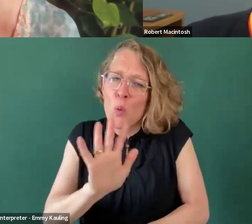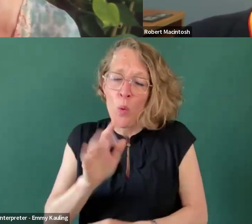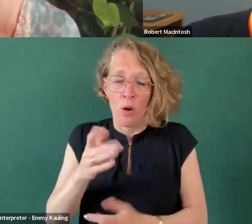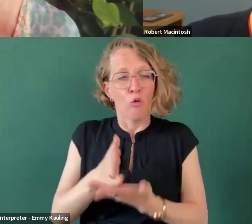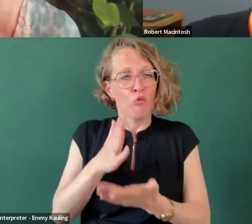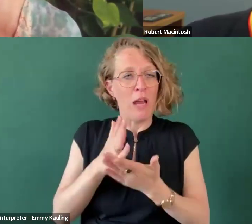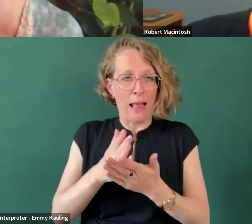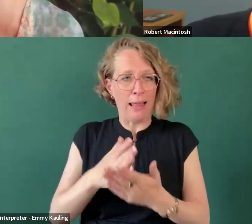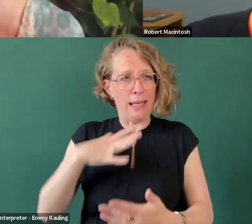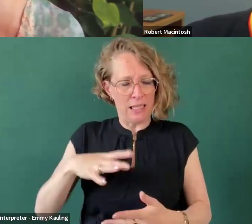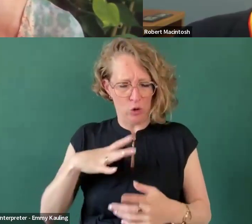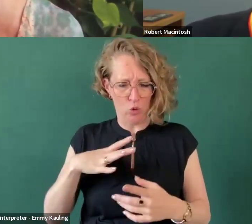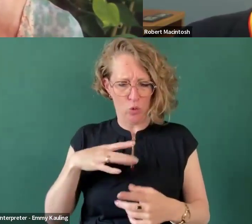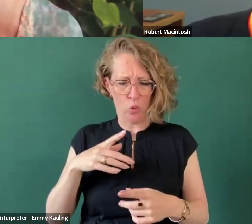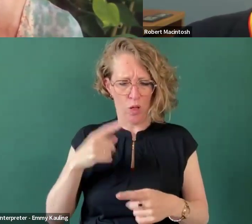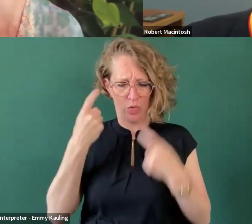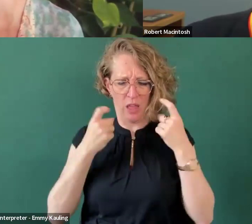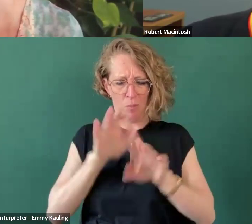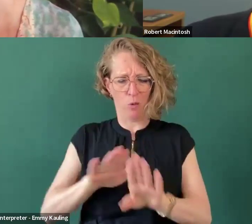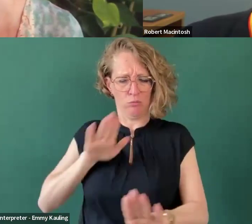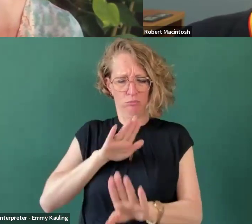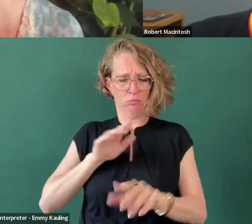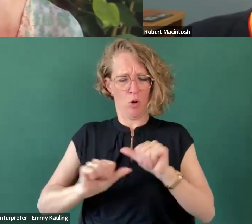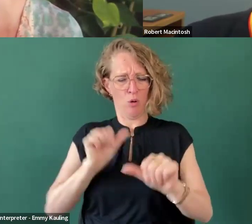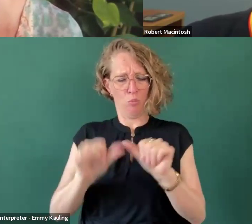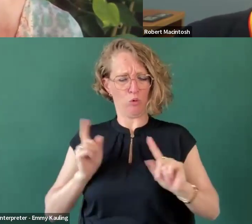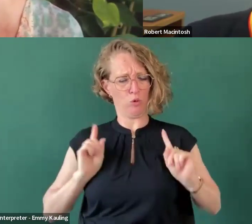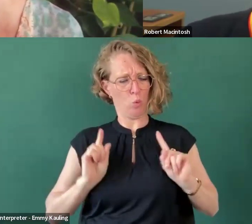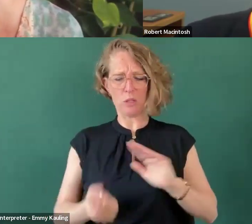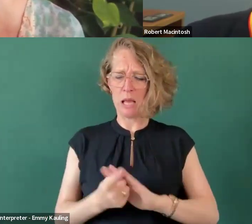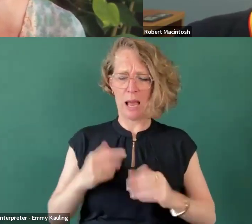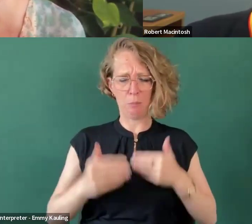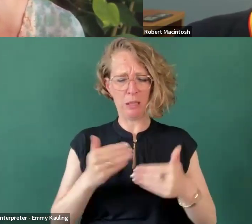question the process as a whole, take a step back and be open-minded for changes